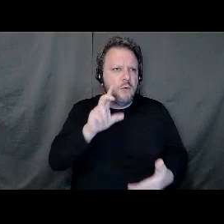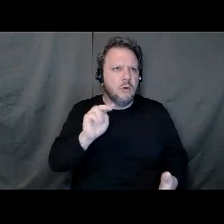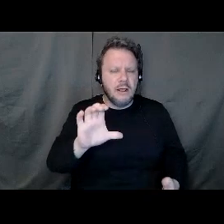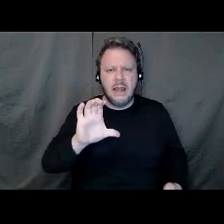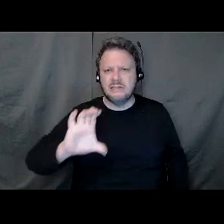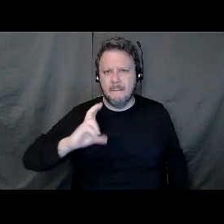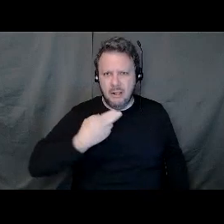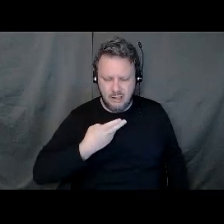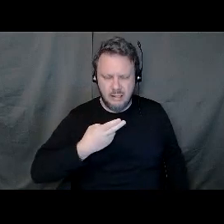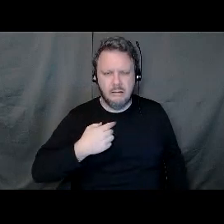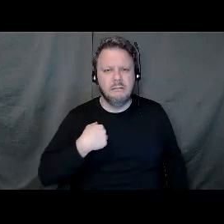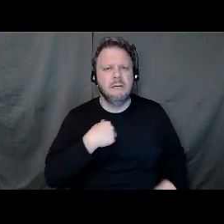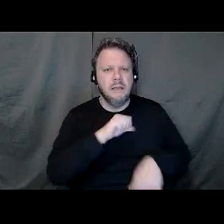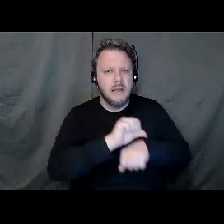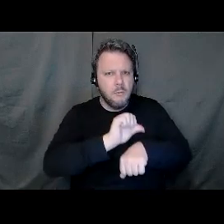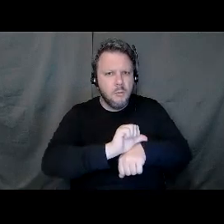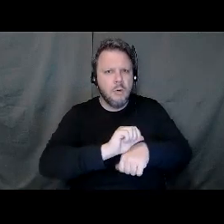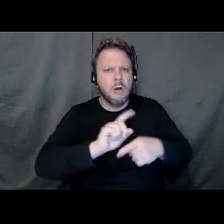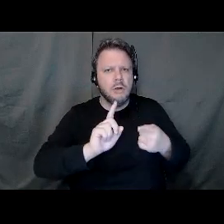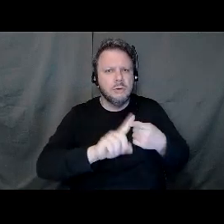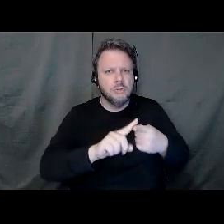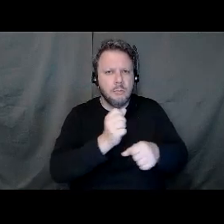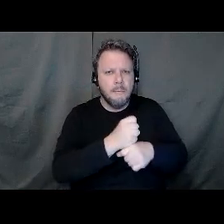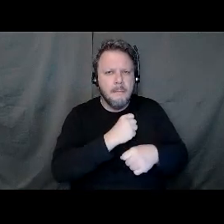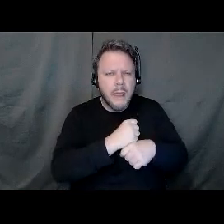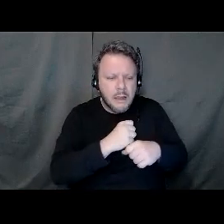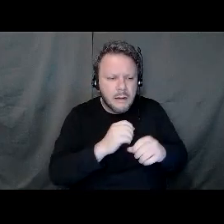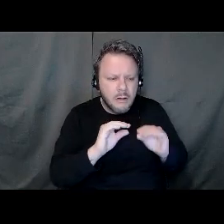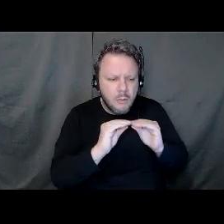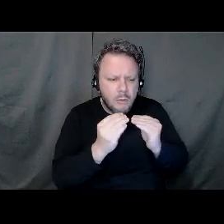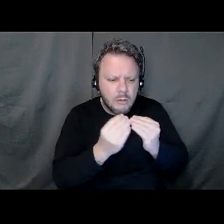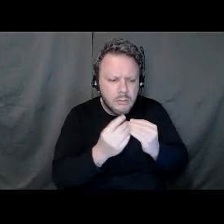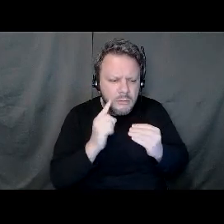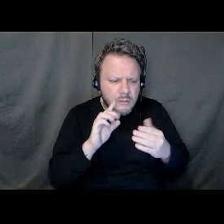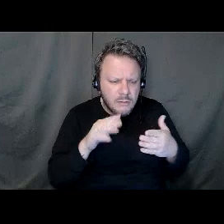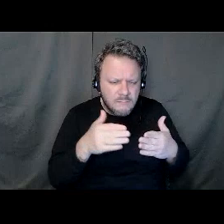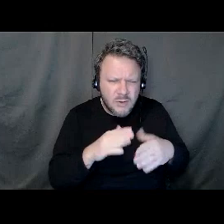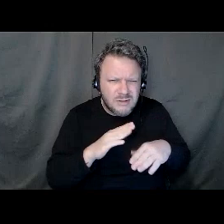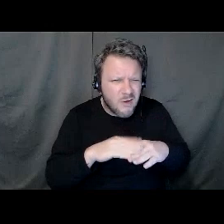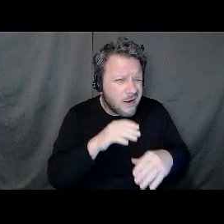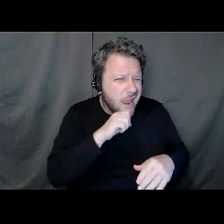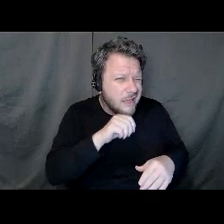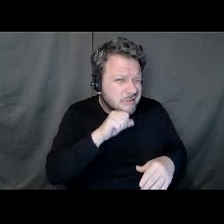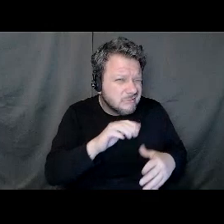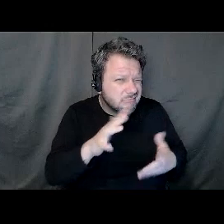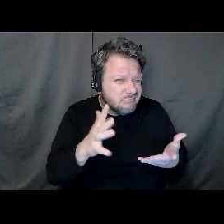Chapel Hill. I'm working on making a student organization that is focusing on LPA.